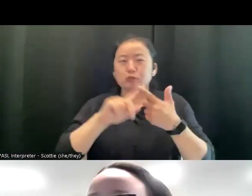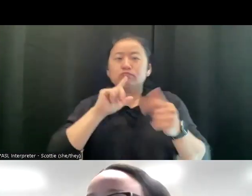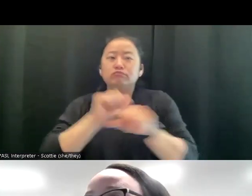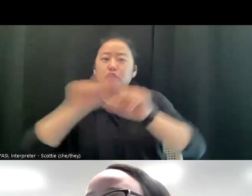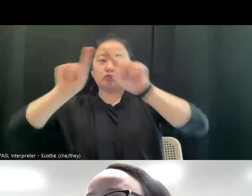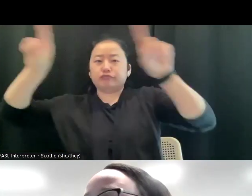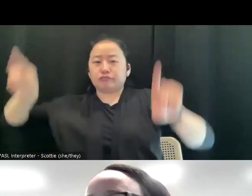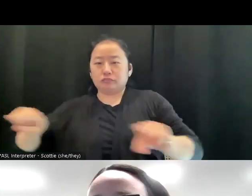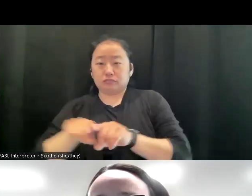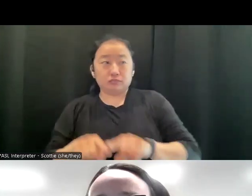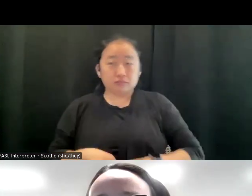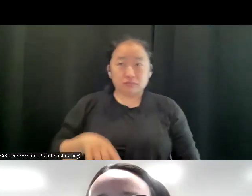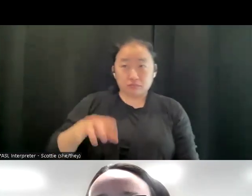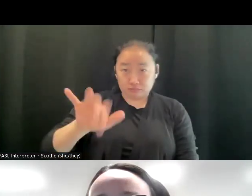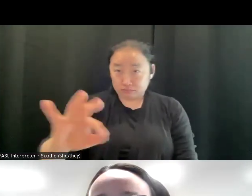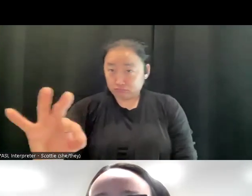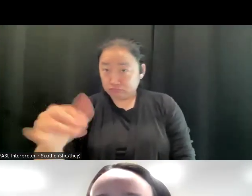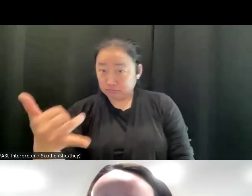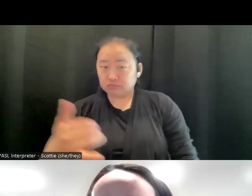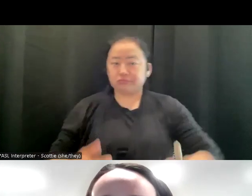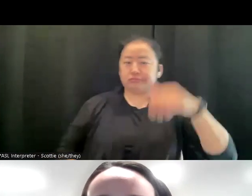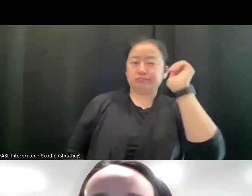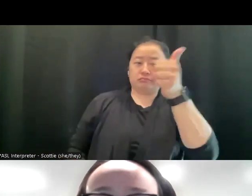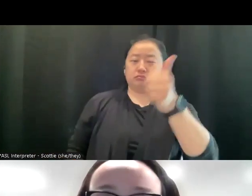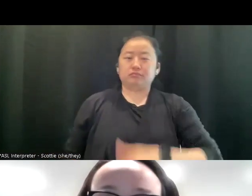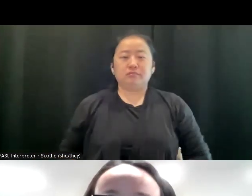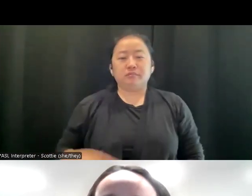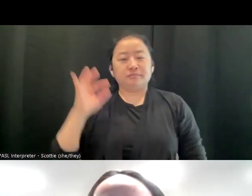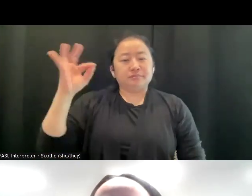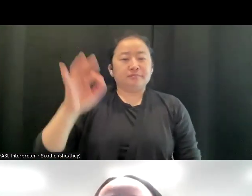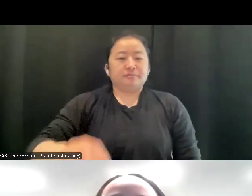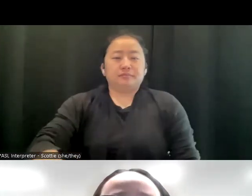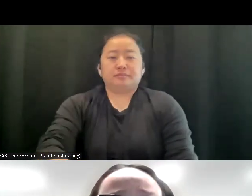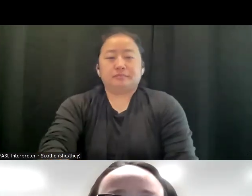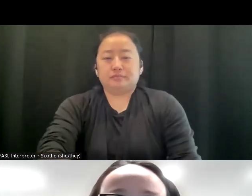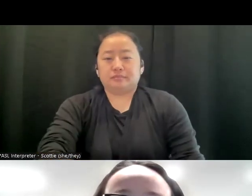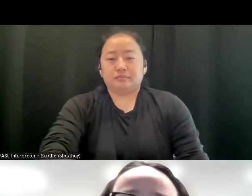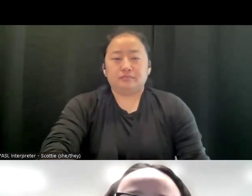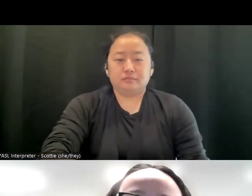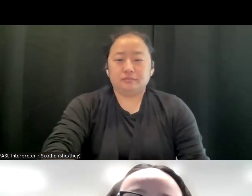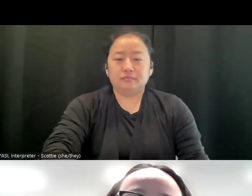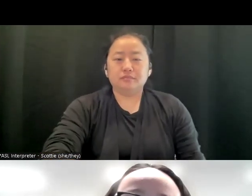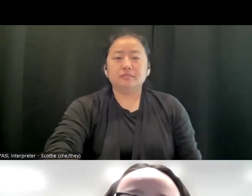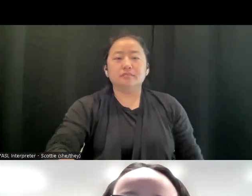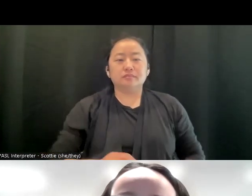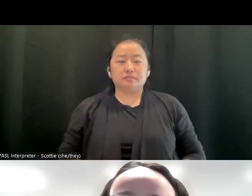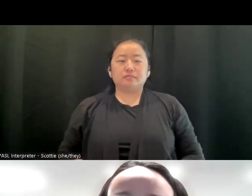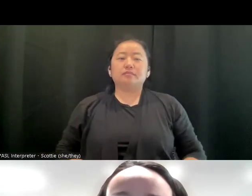Melinda: Our presentation is Unlocking The Power Of Recreation.